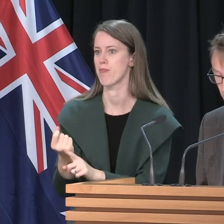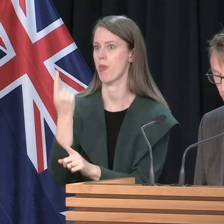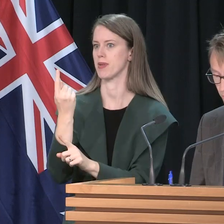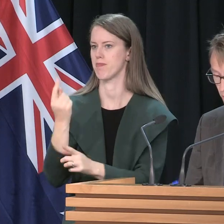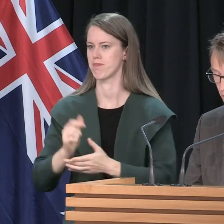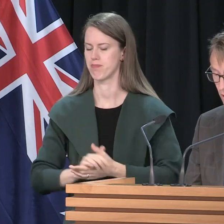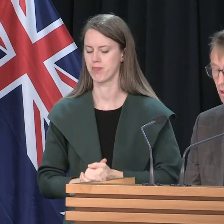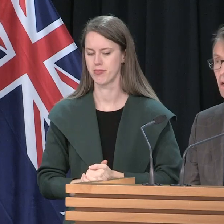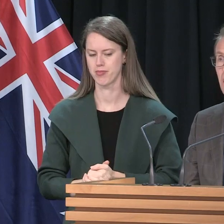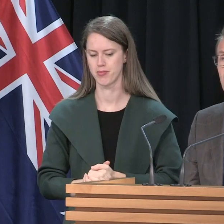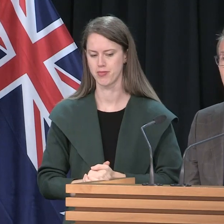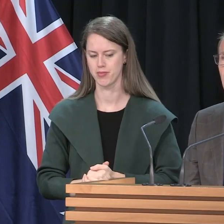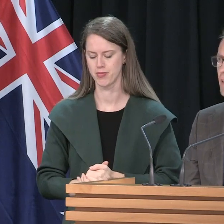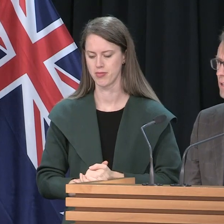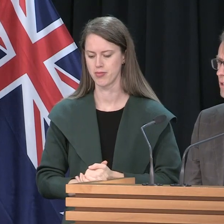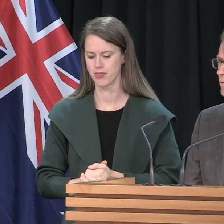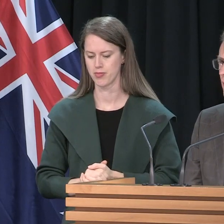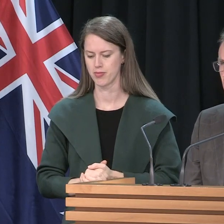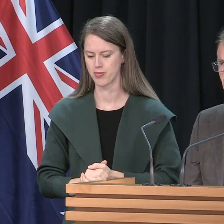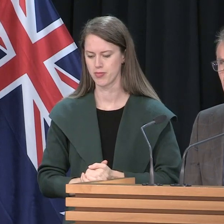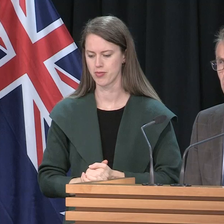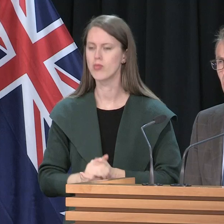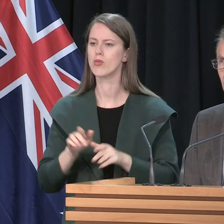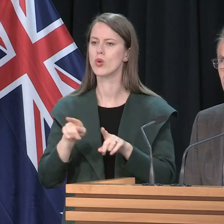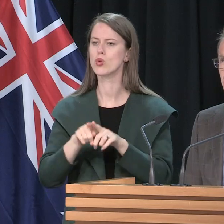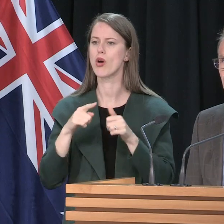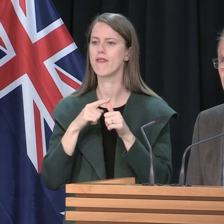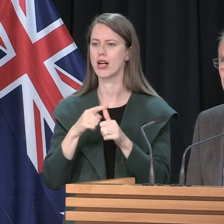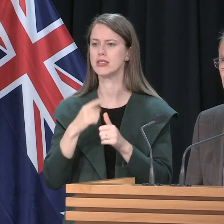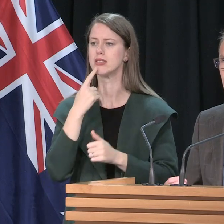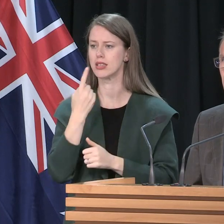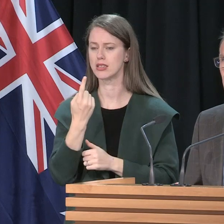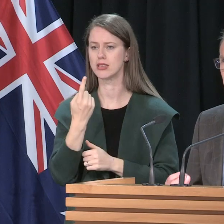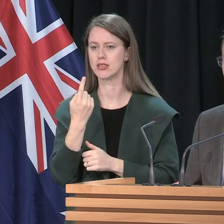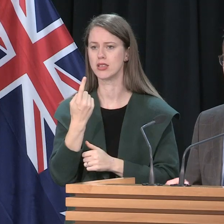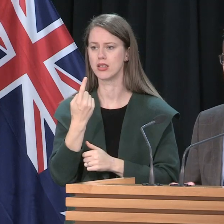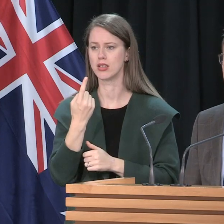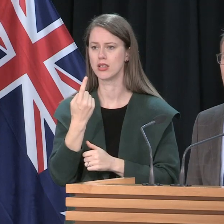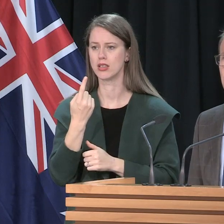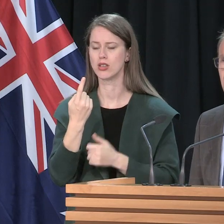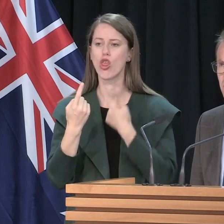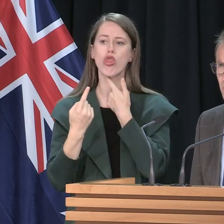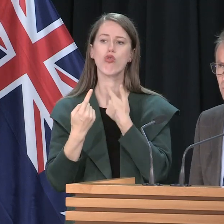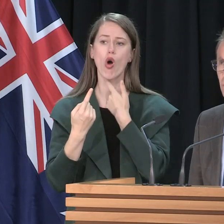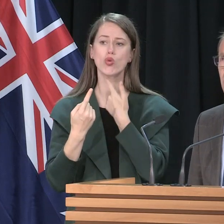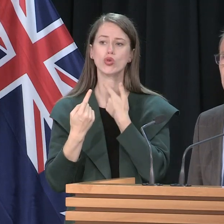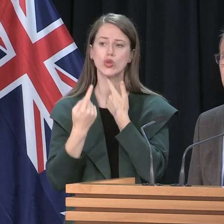part of our efforts to detect any possible cases that may have slipped through the